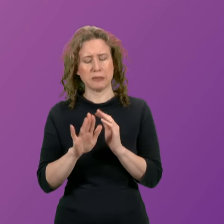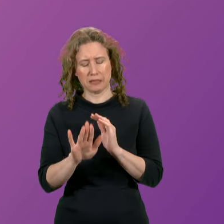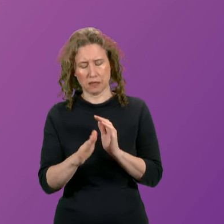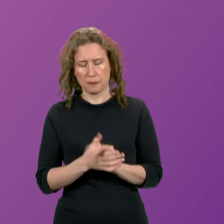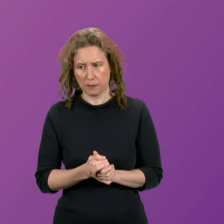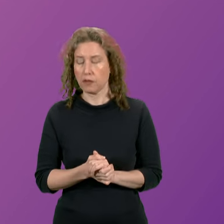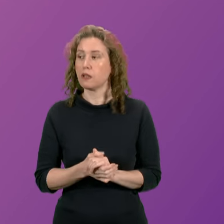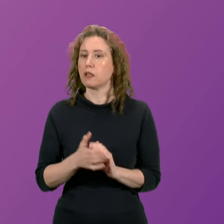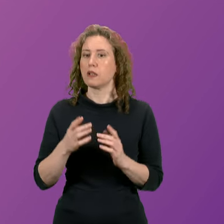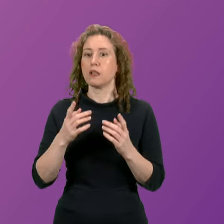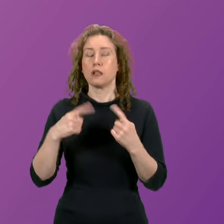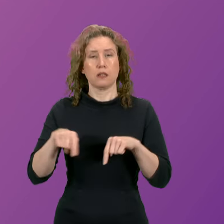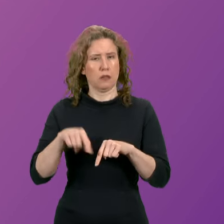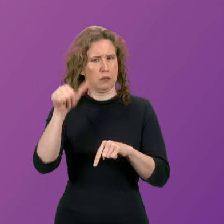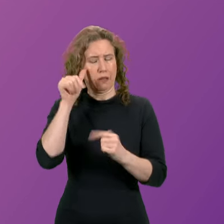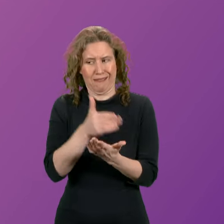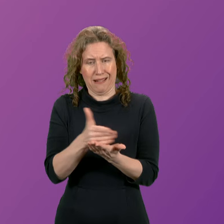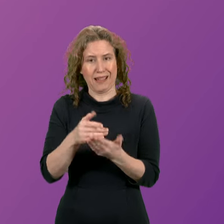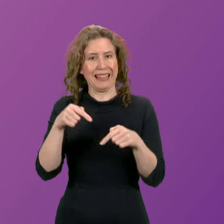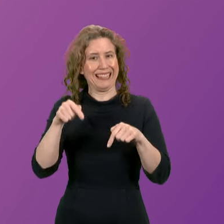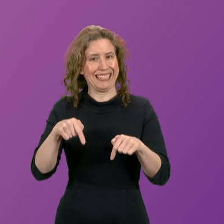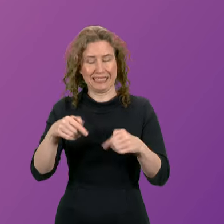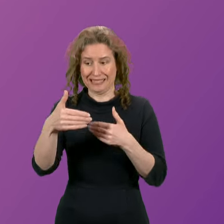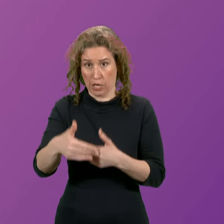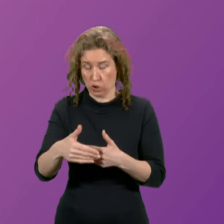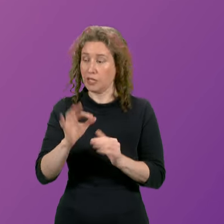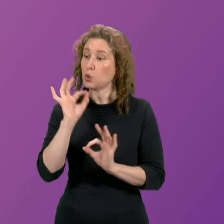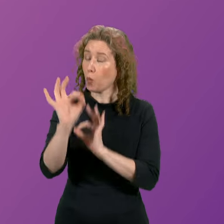We are clear that the purpose of this session is to put questions to the First Minister in